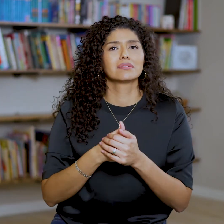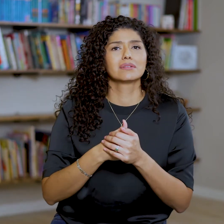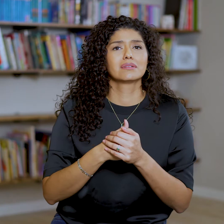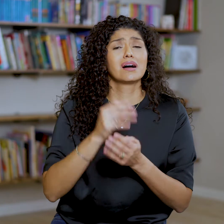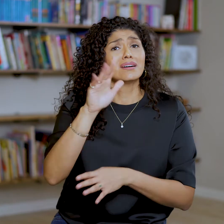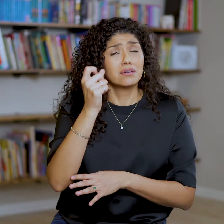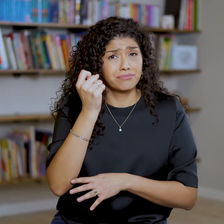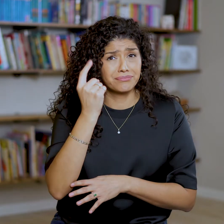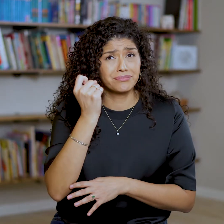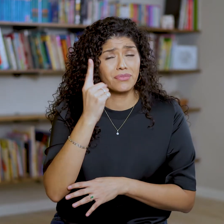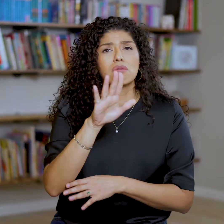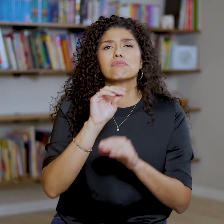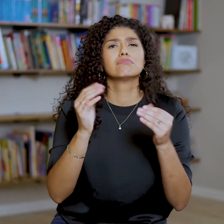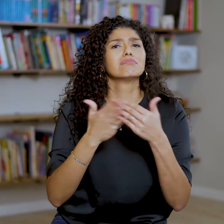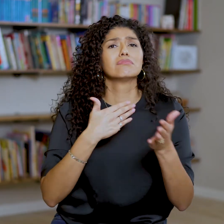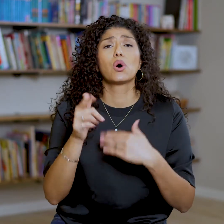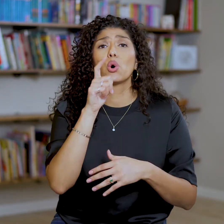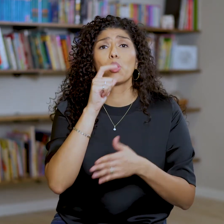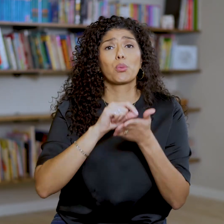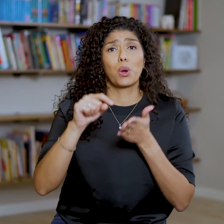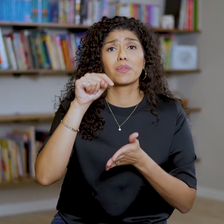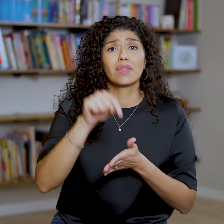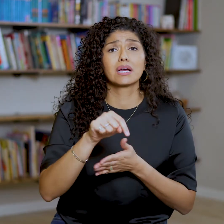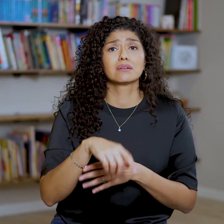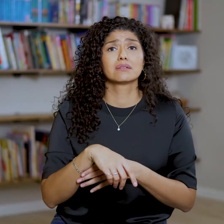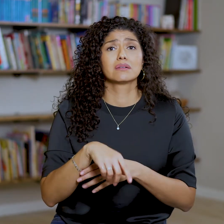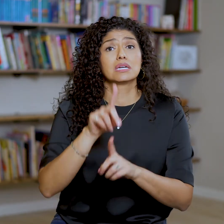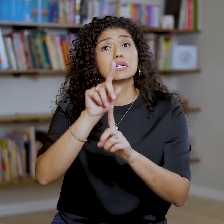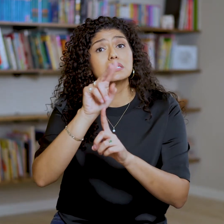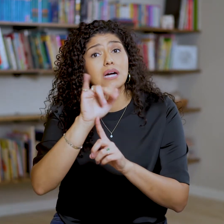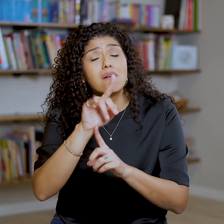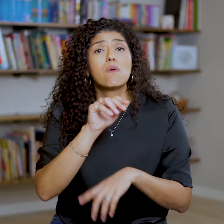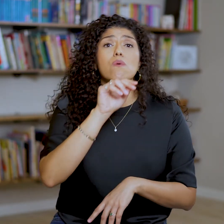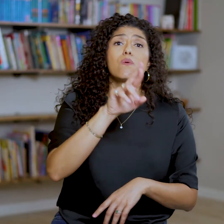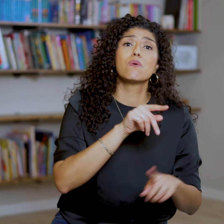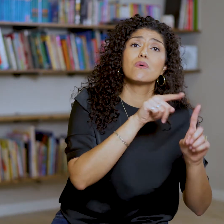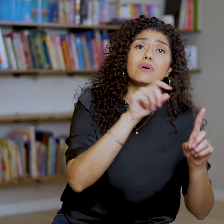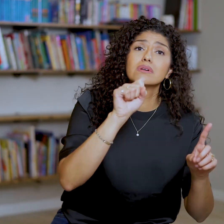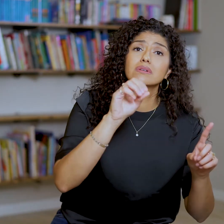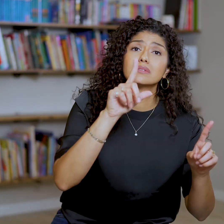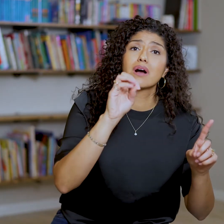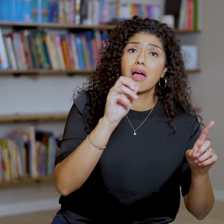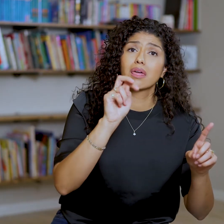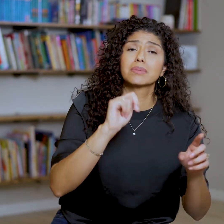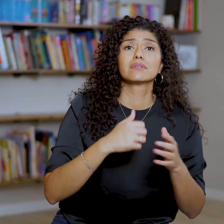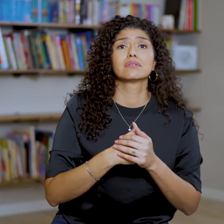Regardless of whether David or Solomon wrote this,